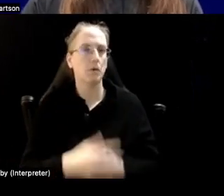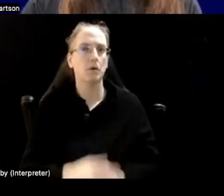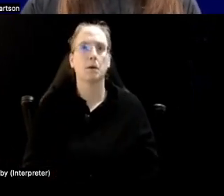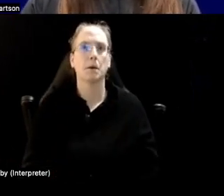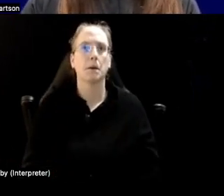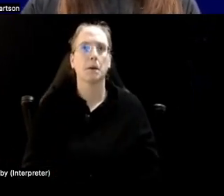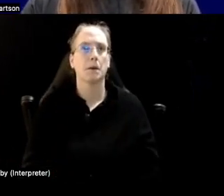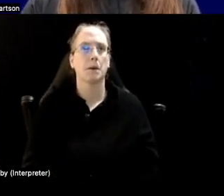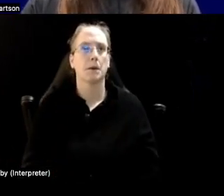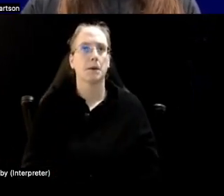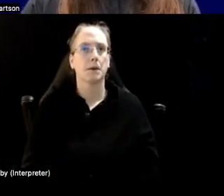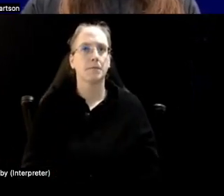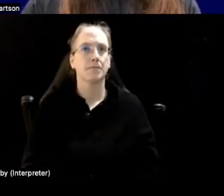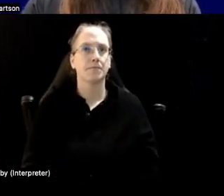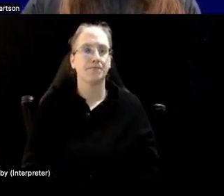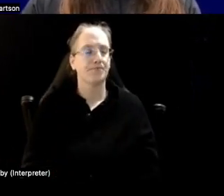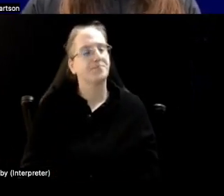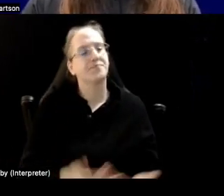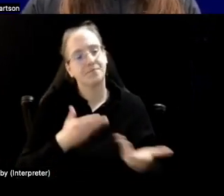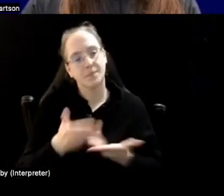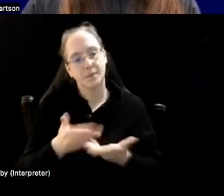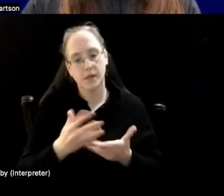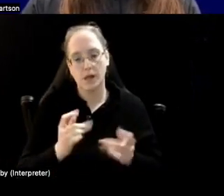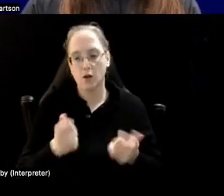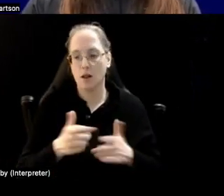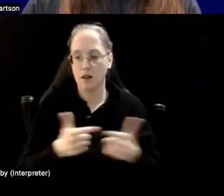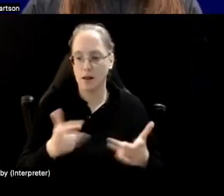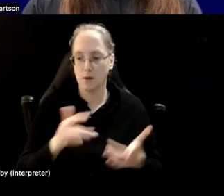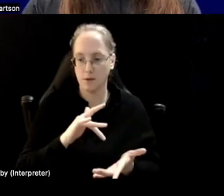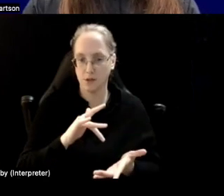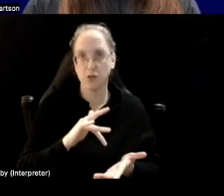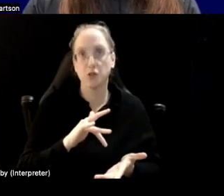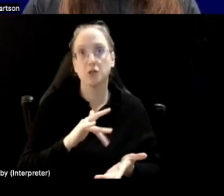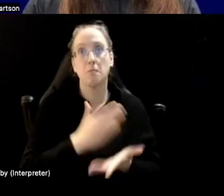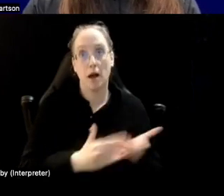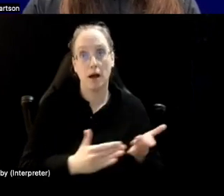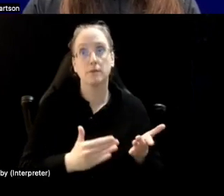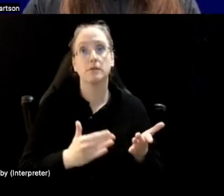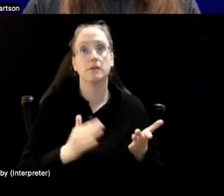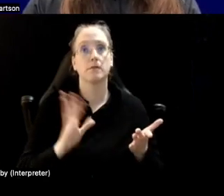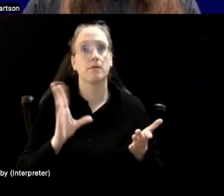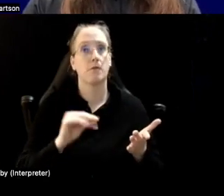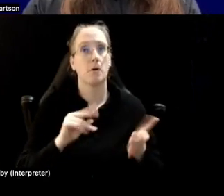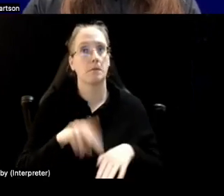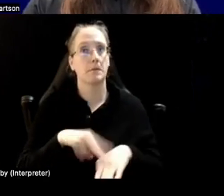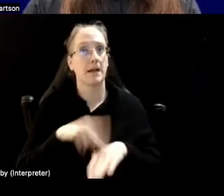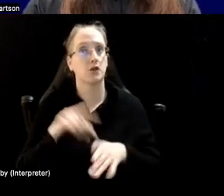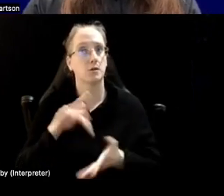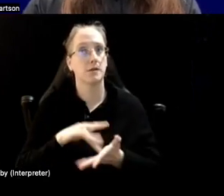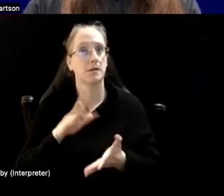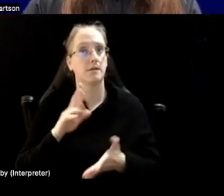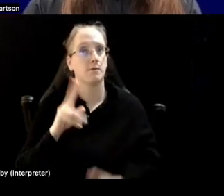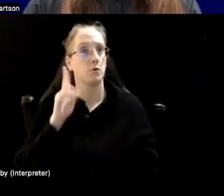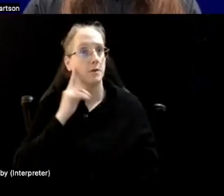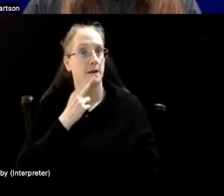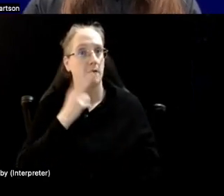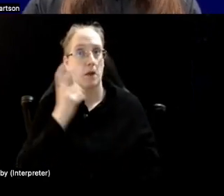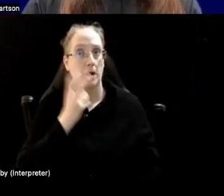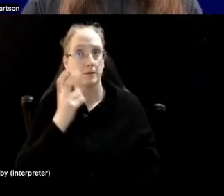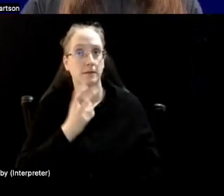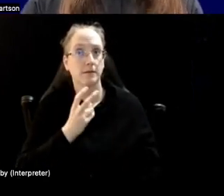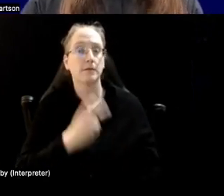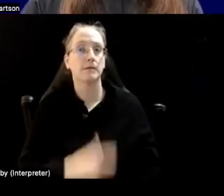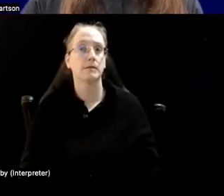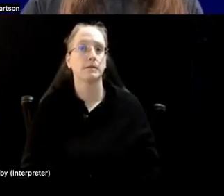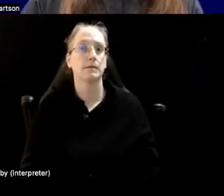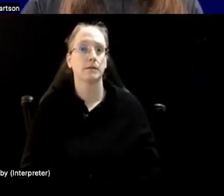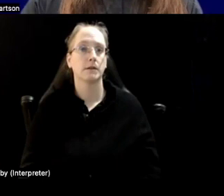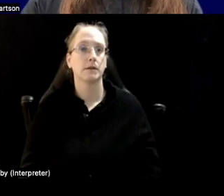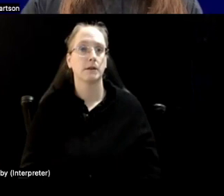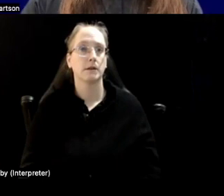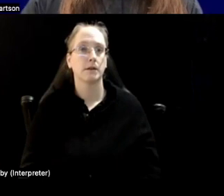Interaction and early language centre section from the National Center on Deaf-Blindness